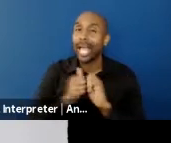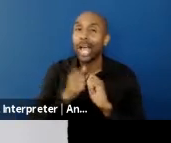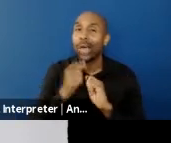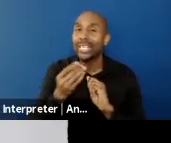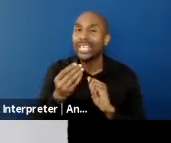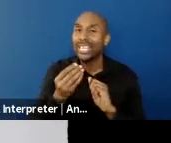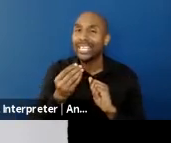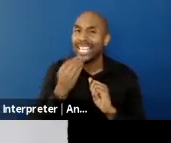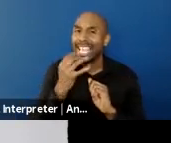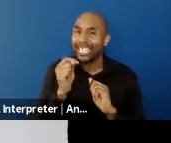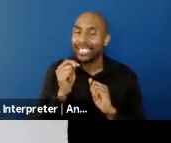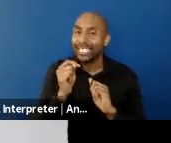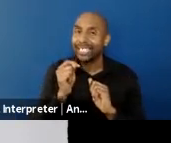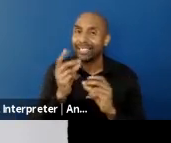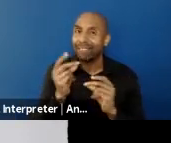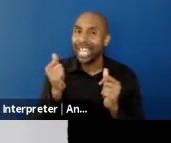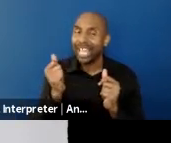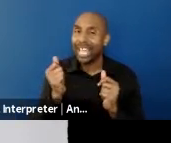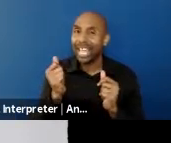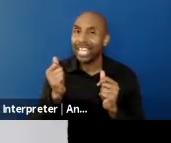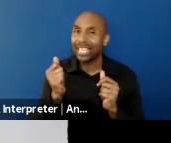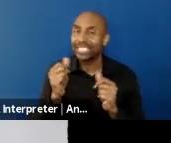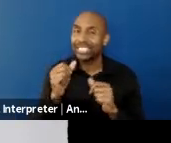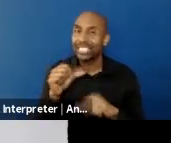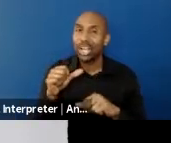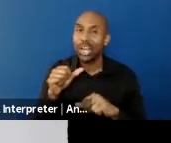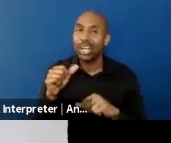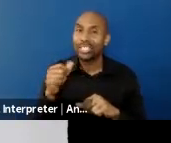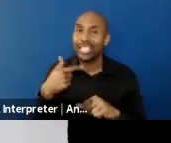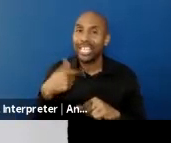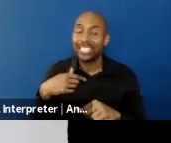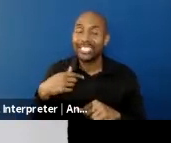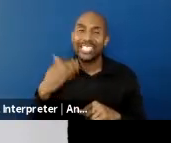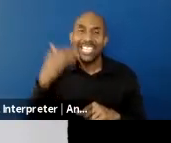oyster. Throwing his head back.